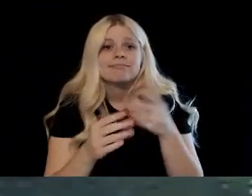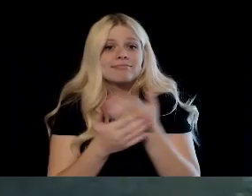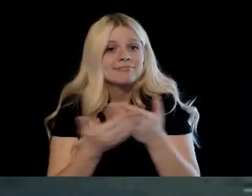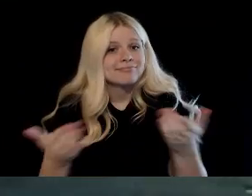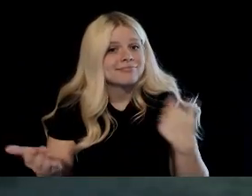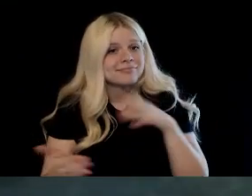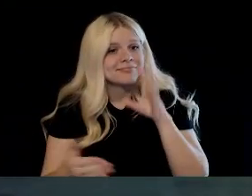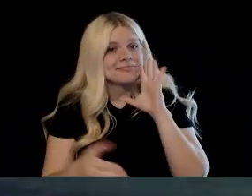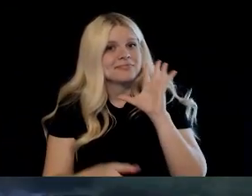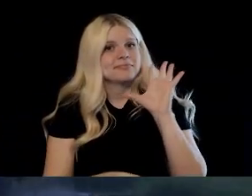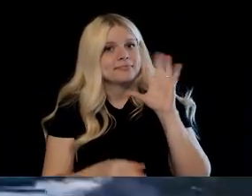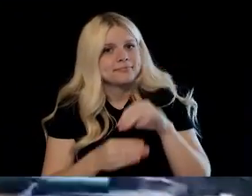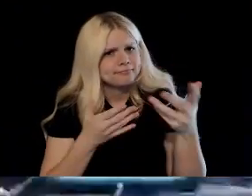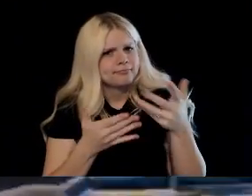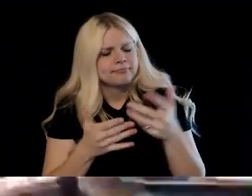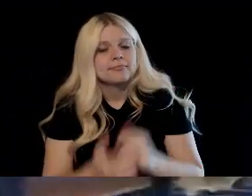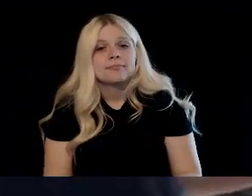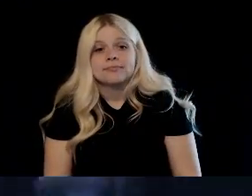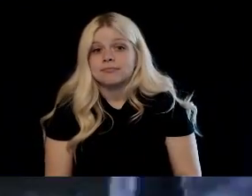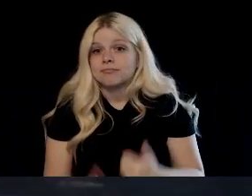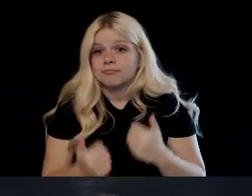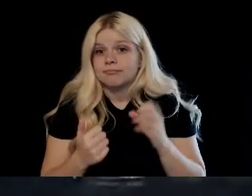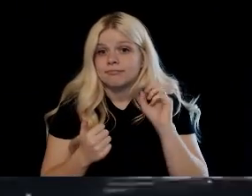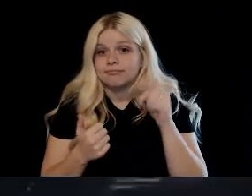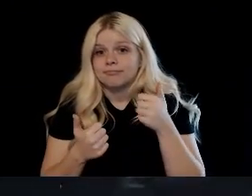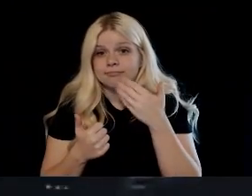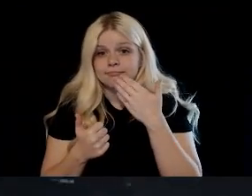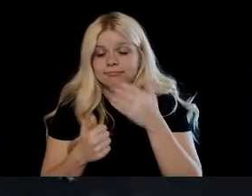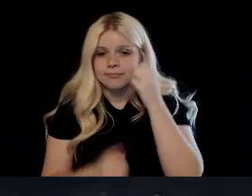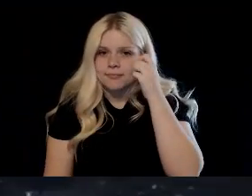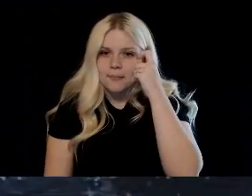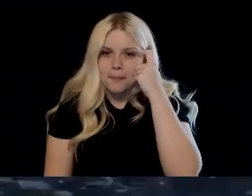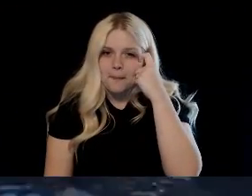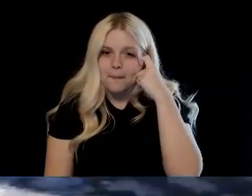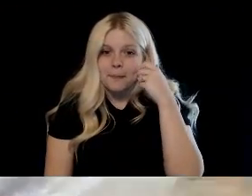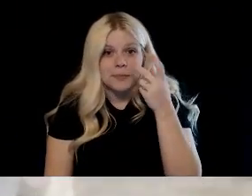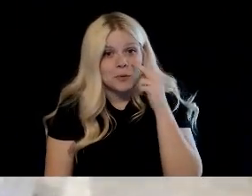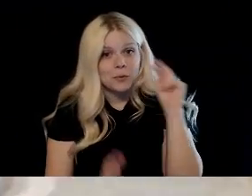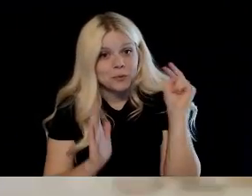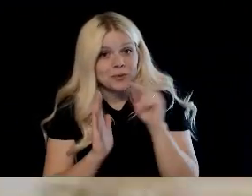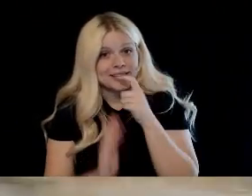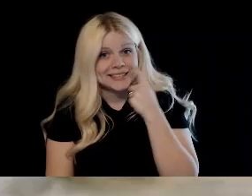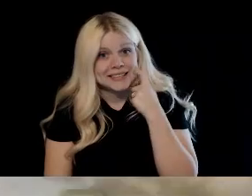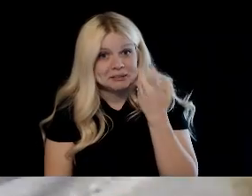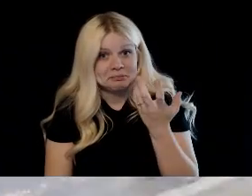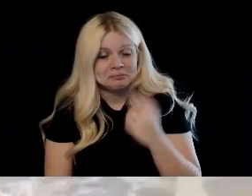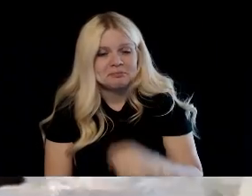Hey J- okay! Hey, can we see his teeth really quick? Erica: Can I go step by Joanne?